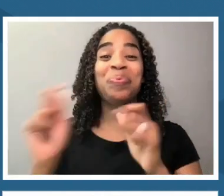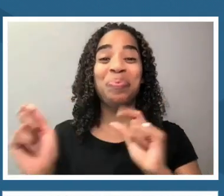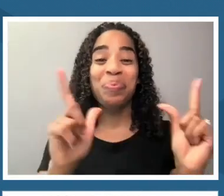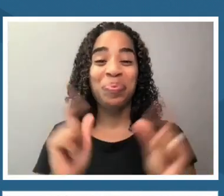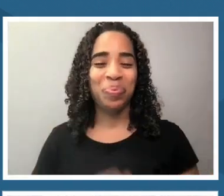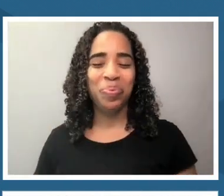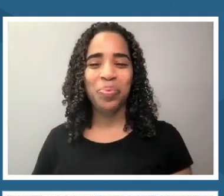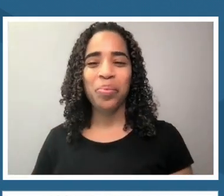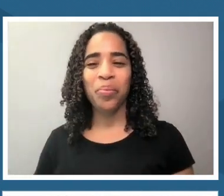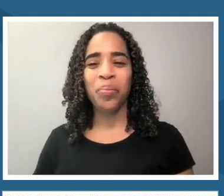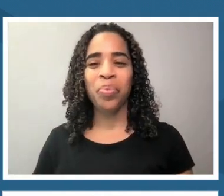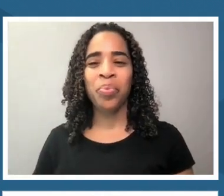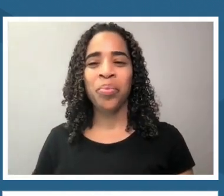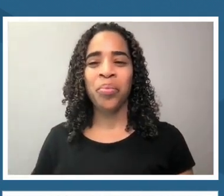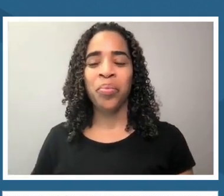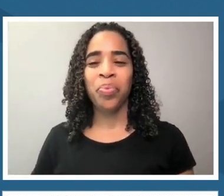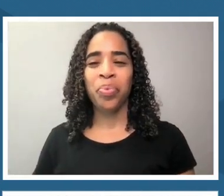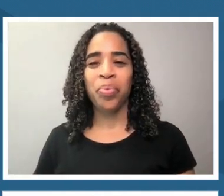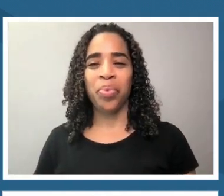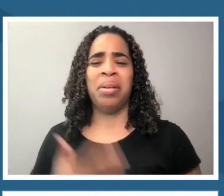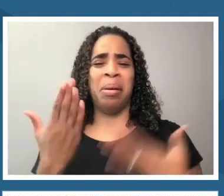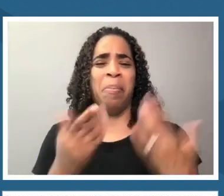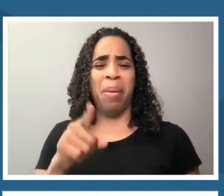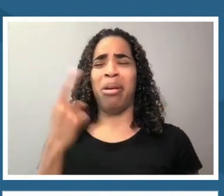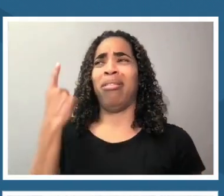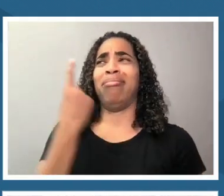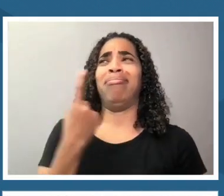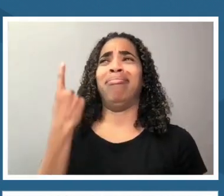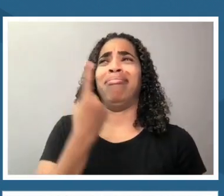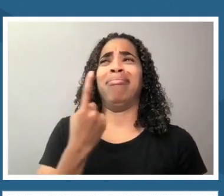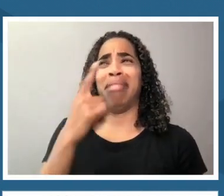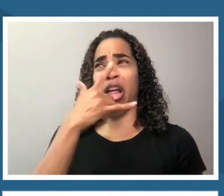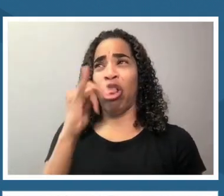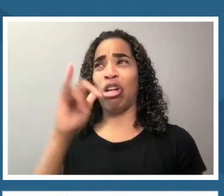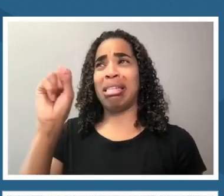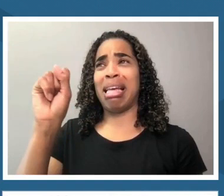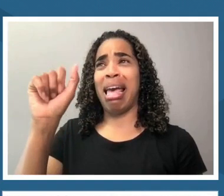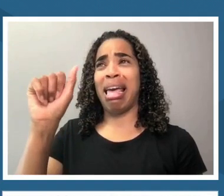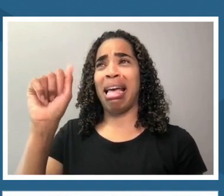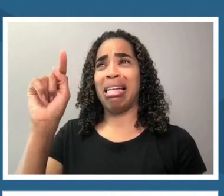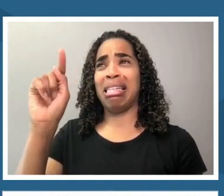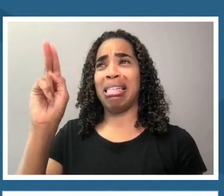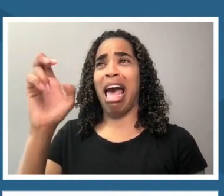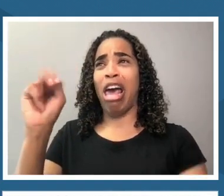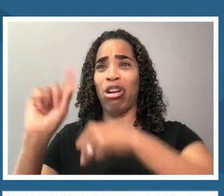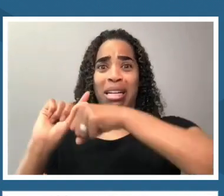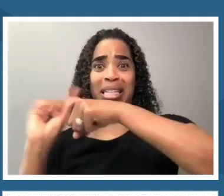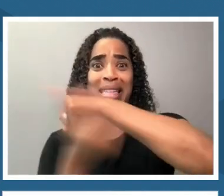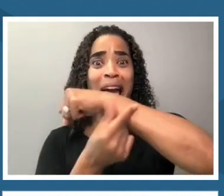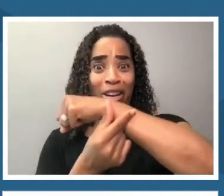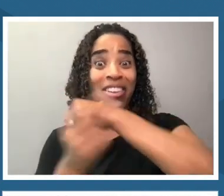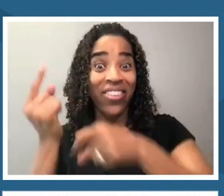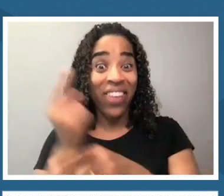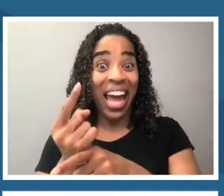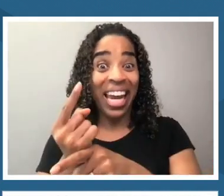uh this is an image of saturn isn't it and it is